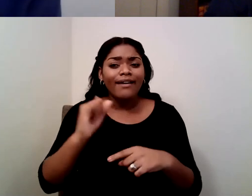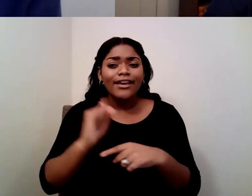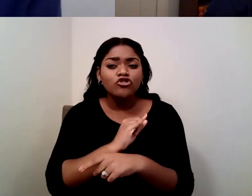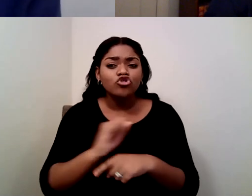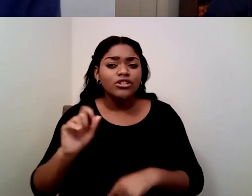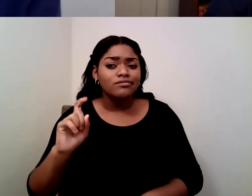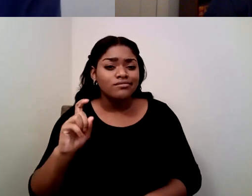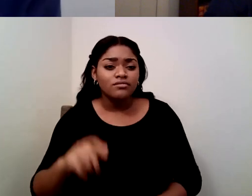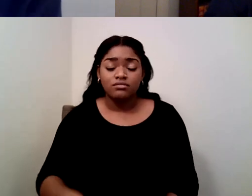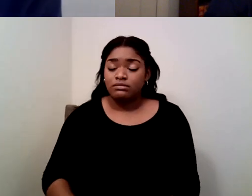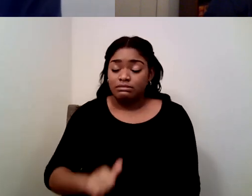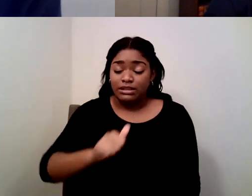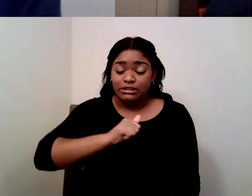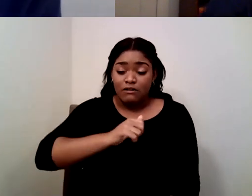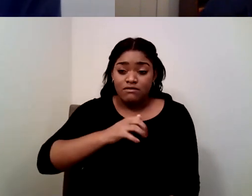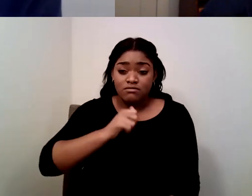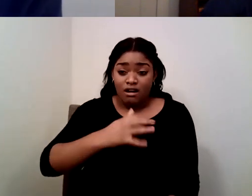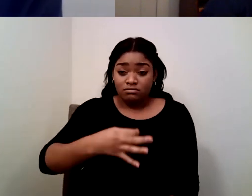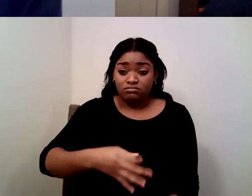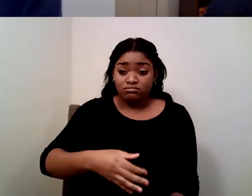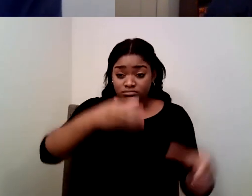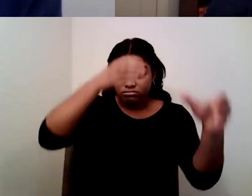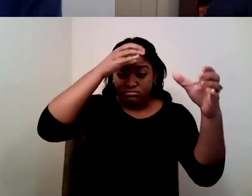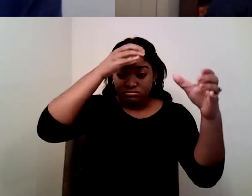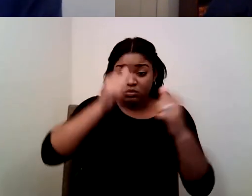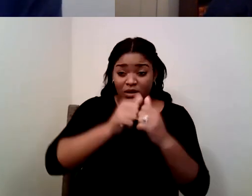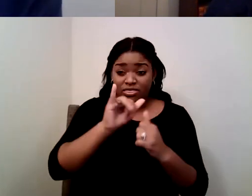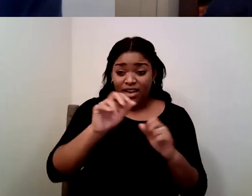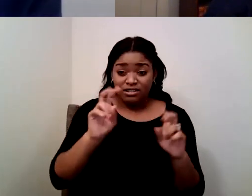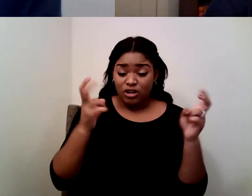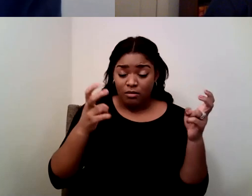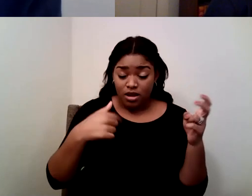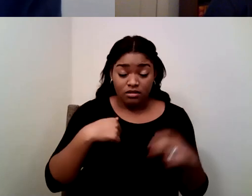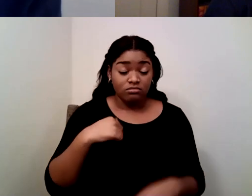Not being an expert in either of those, I don't want to sound as though I am an expert,